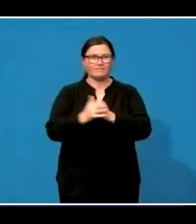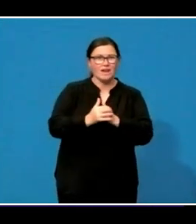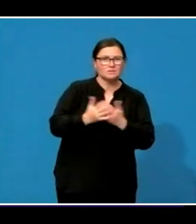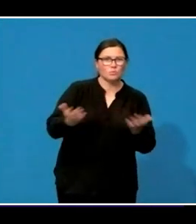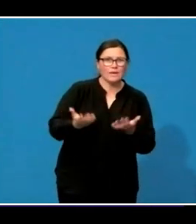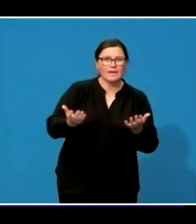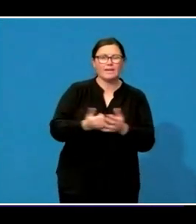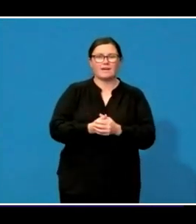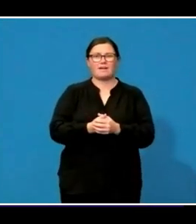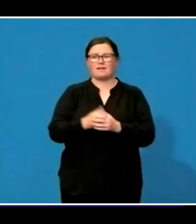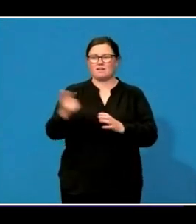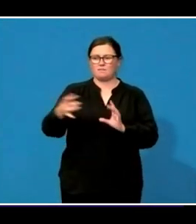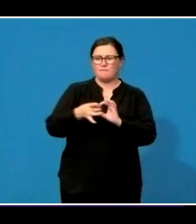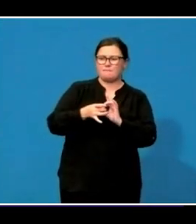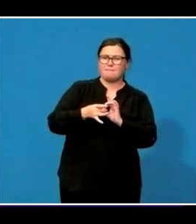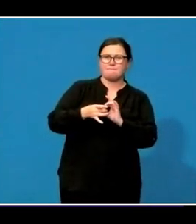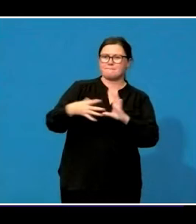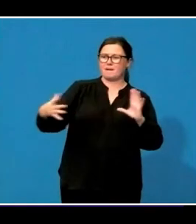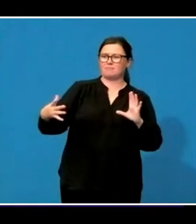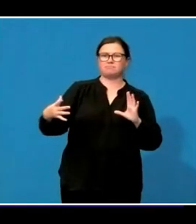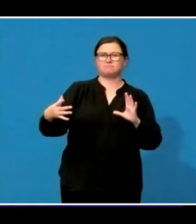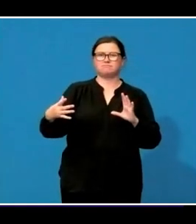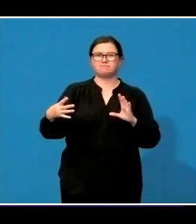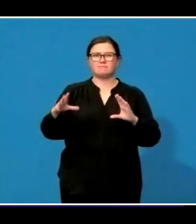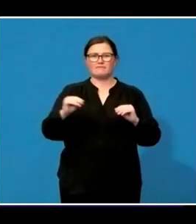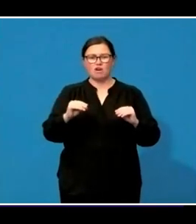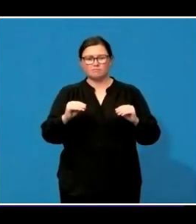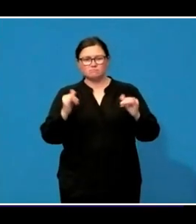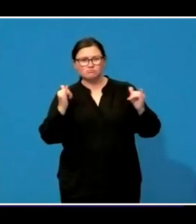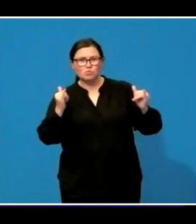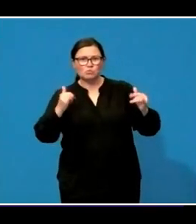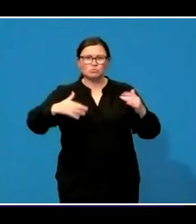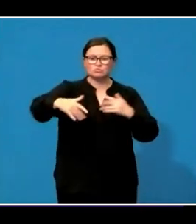from everything that was sociable about being in with his peers of his own age and